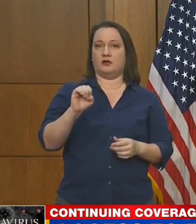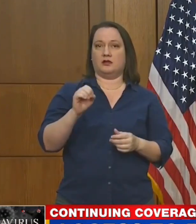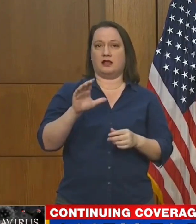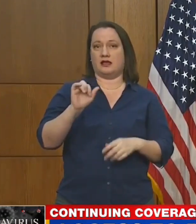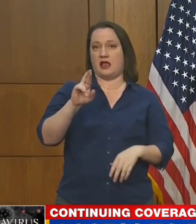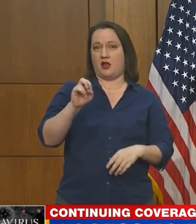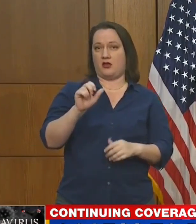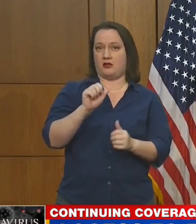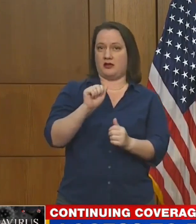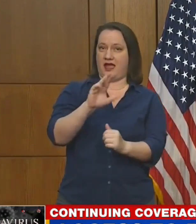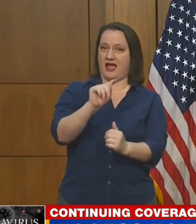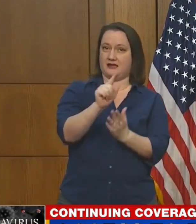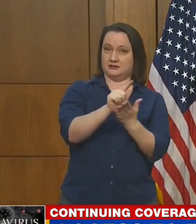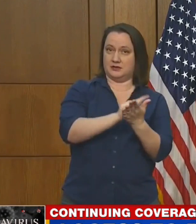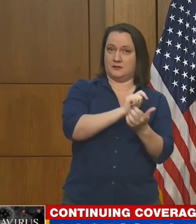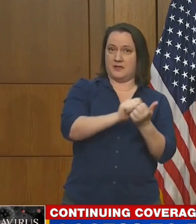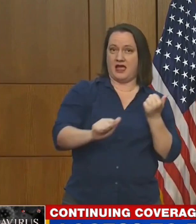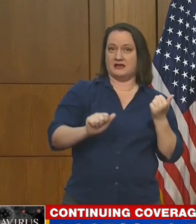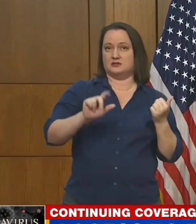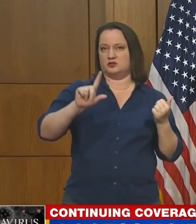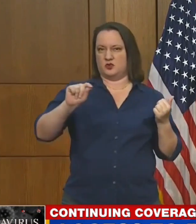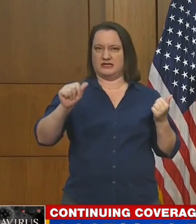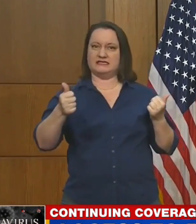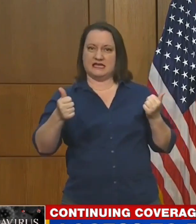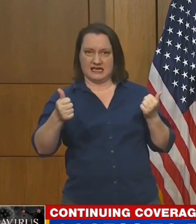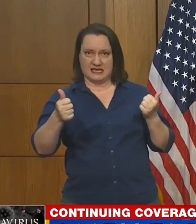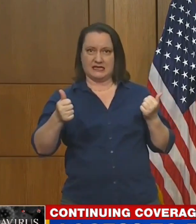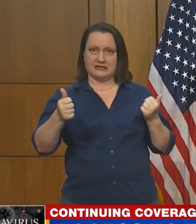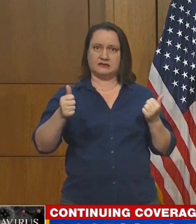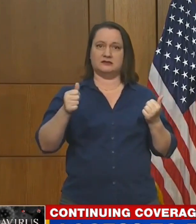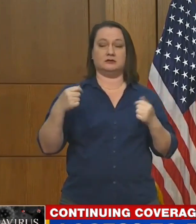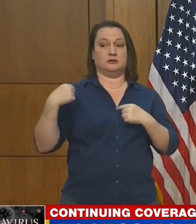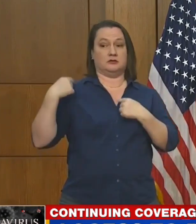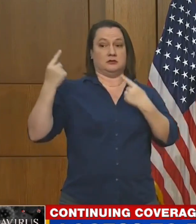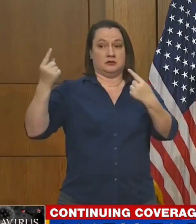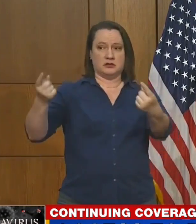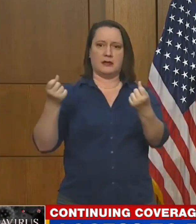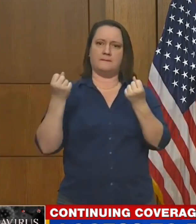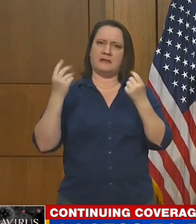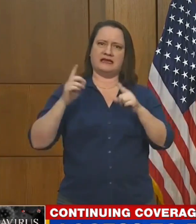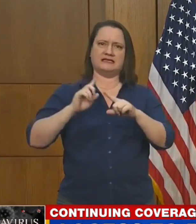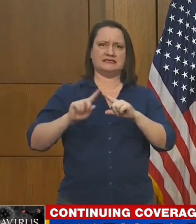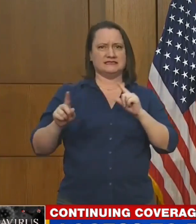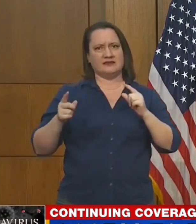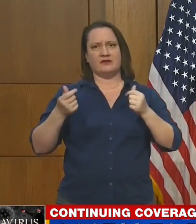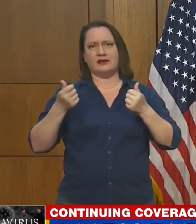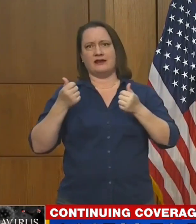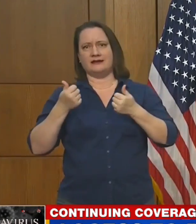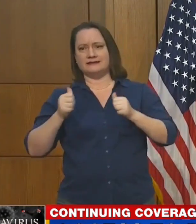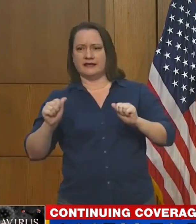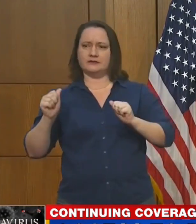ABOUT HEALTH CARE. SINCE THE AFFORDABLE CARE ACT WAS PASSED IN TWO THOUSAND AND TEN THERE